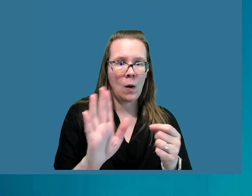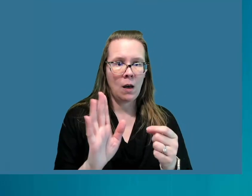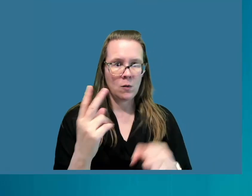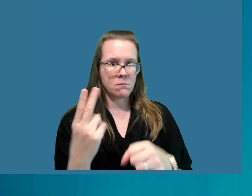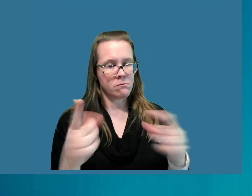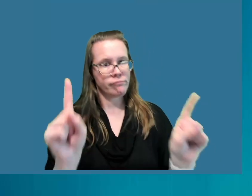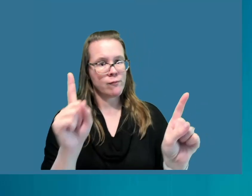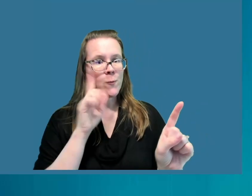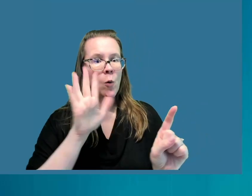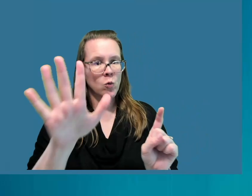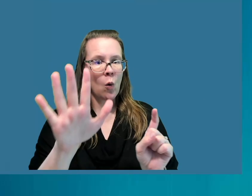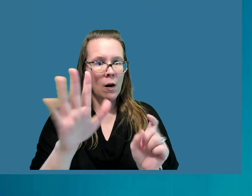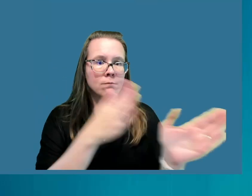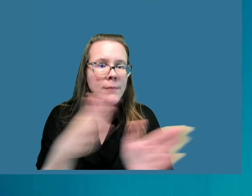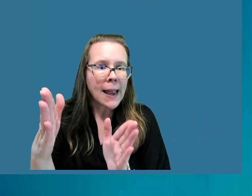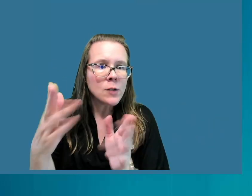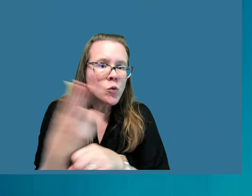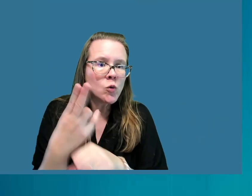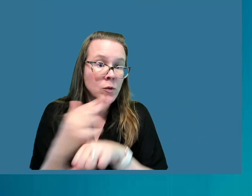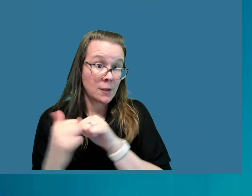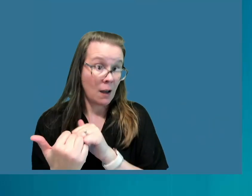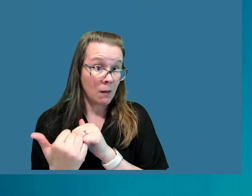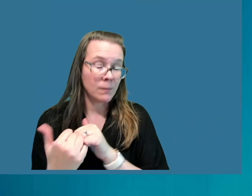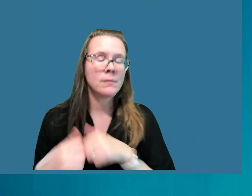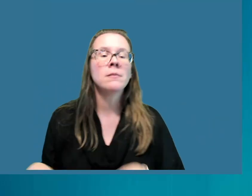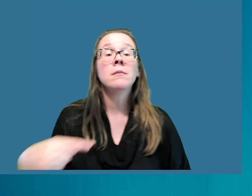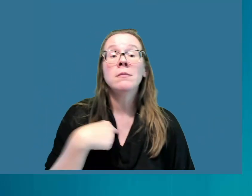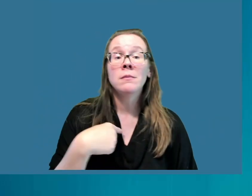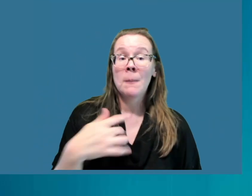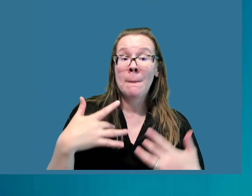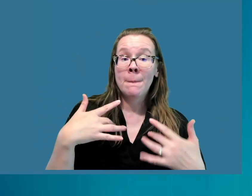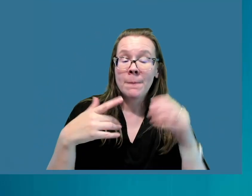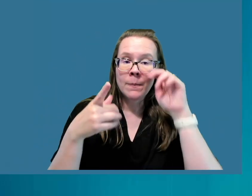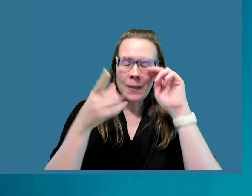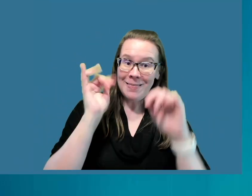it down... like scoop some out, add color, and make that color the perfect consistency for its